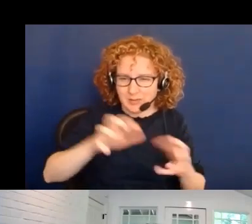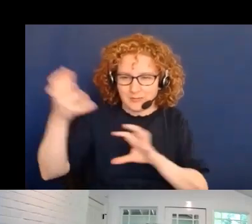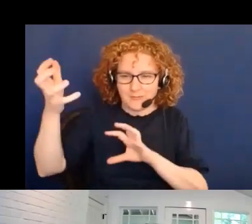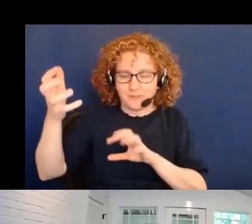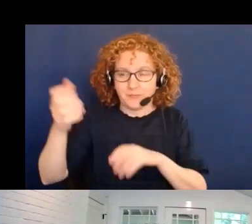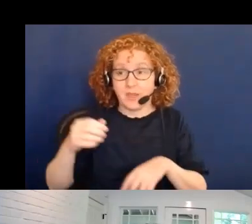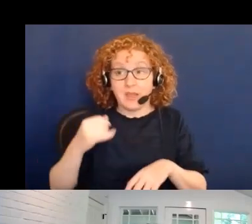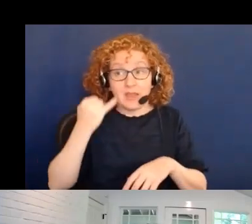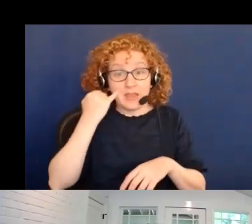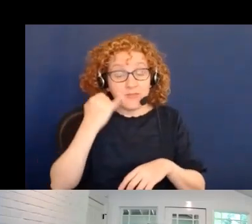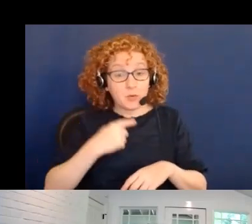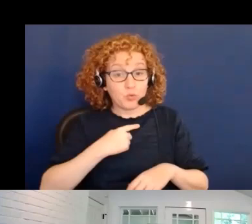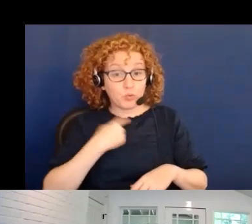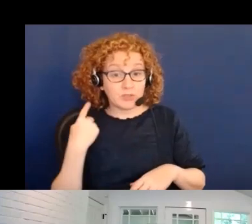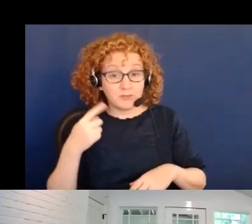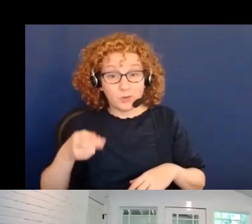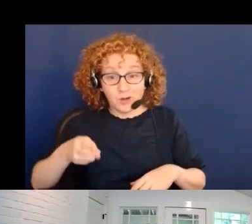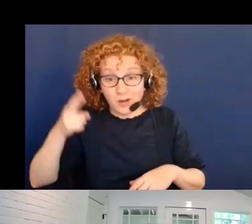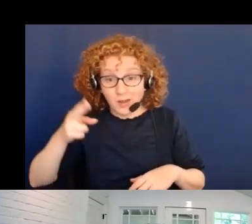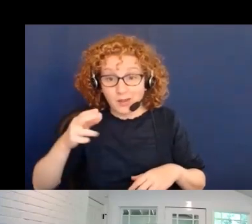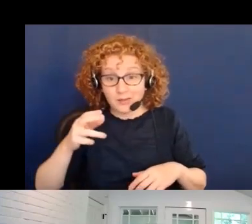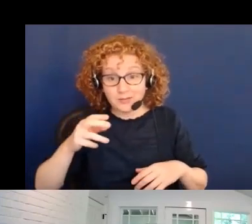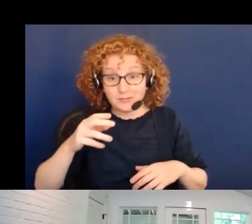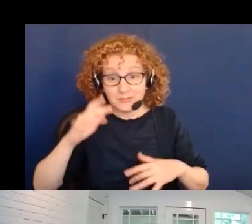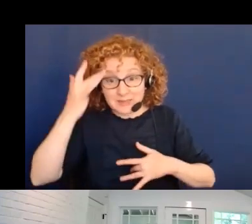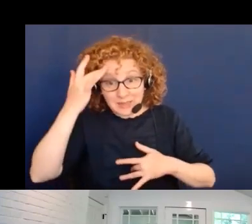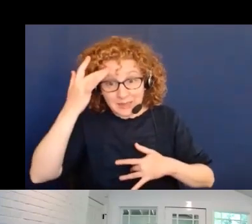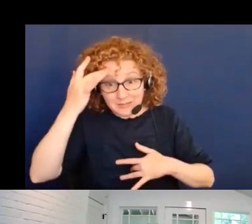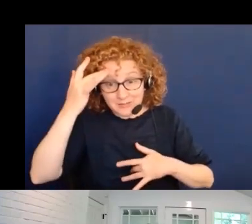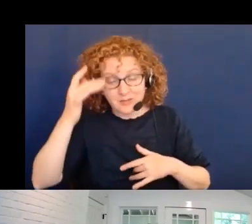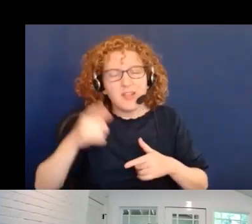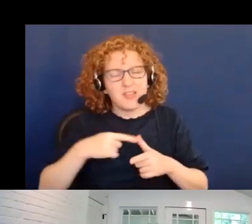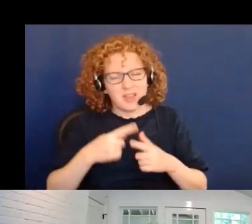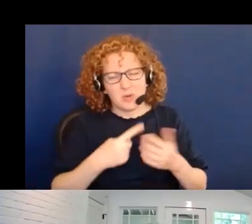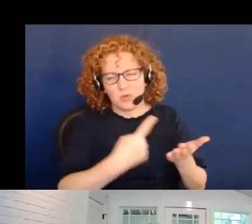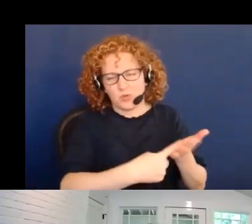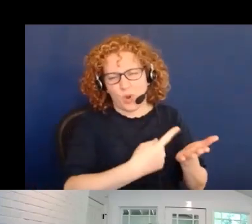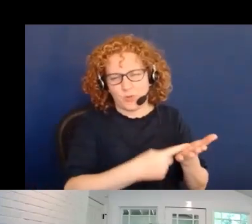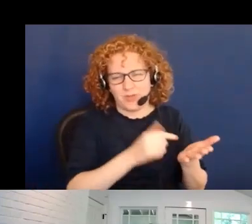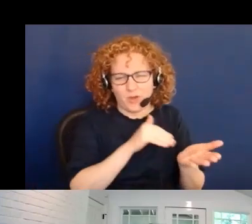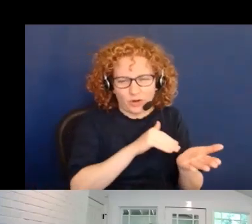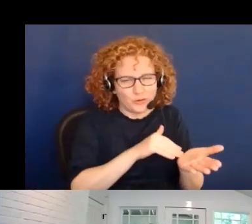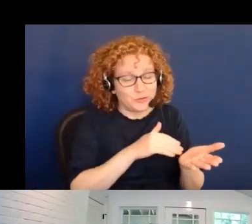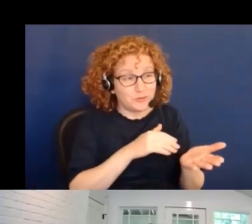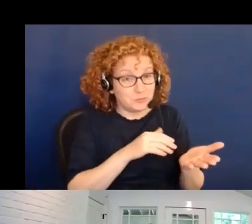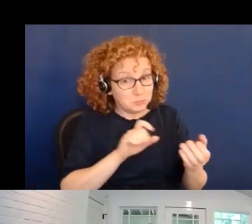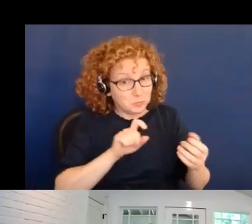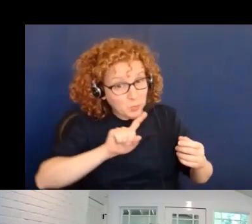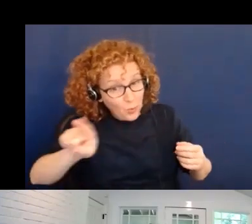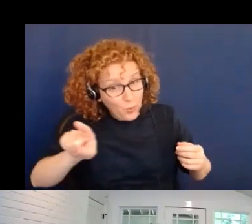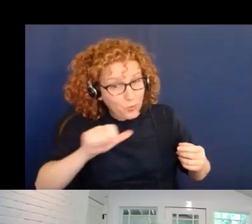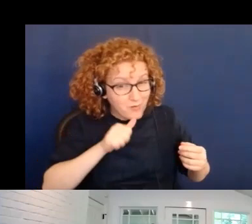really be encouraged to discuss their plans with their doctor. next slide So I